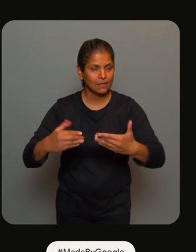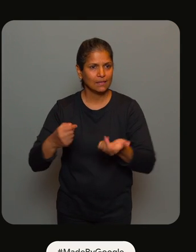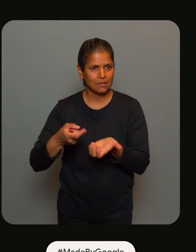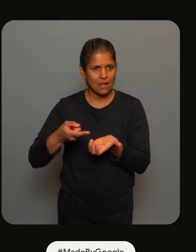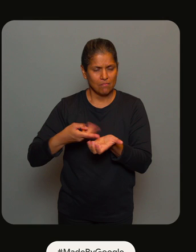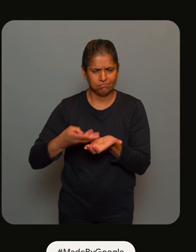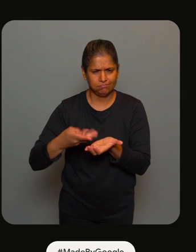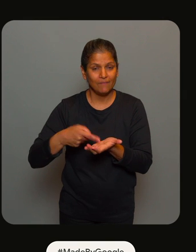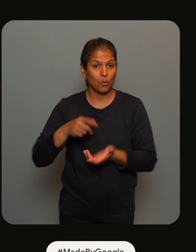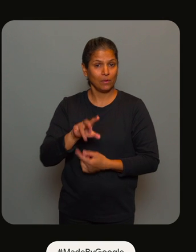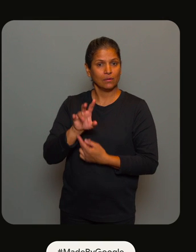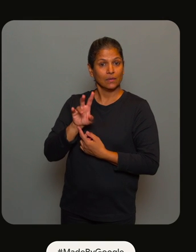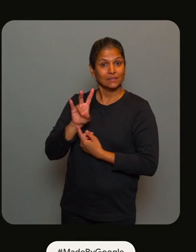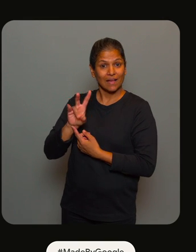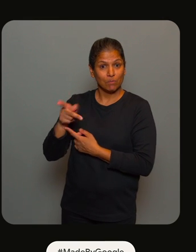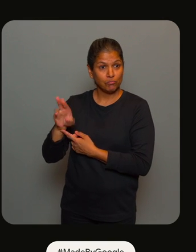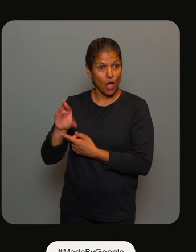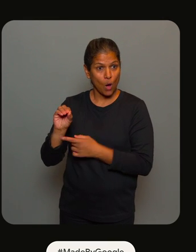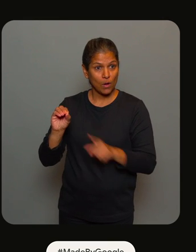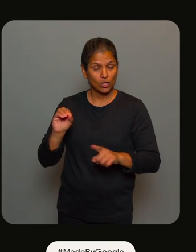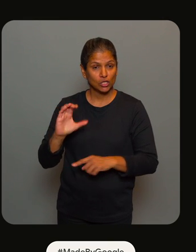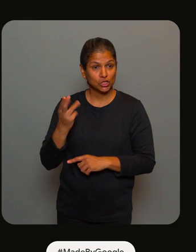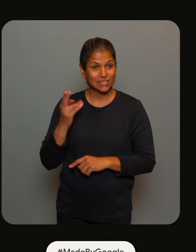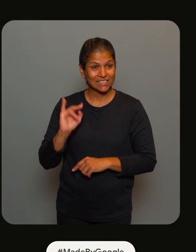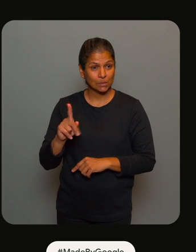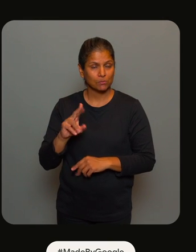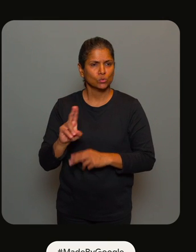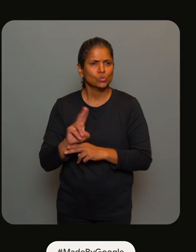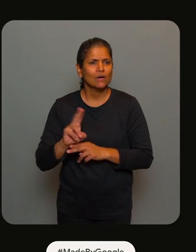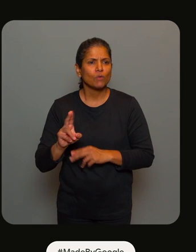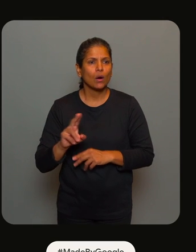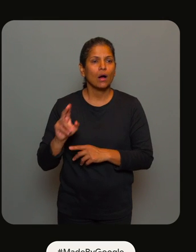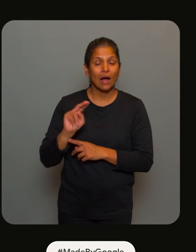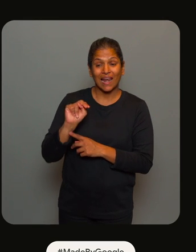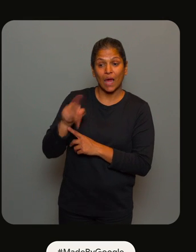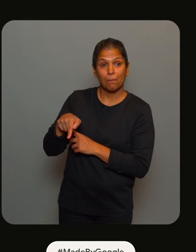Our next-generation chip includes a dedicated TPU, so we can bring Google’s state-of-the-art AI and personal